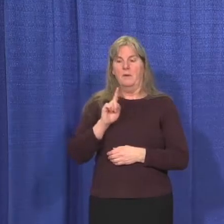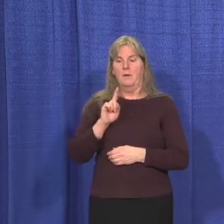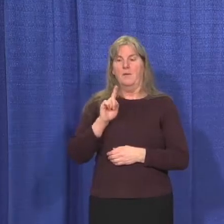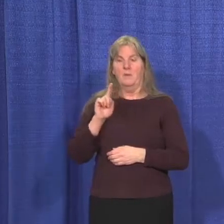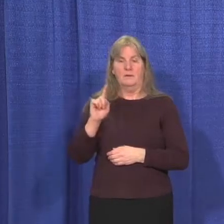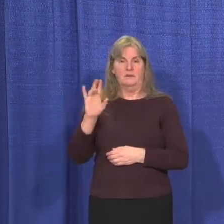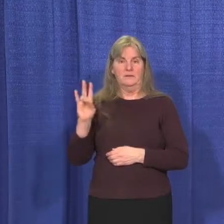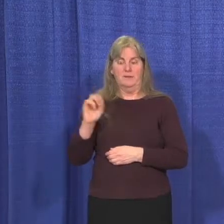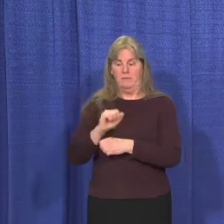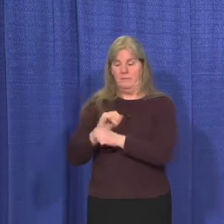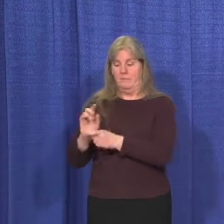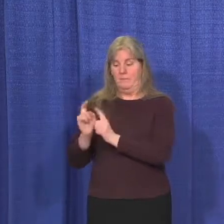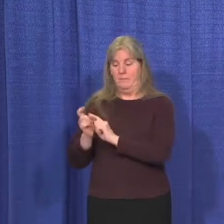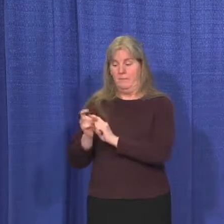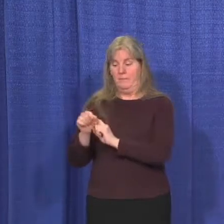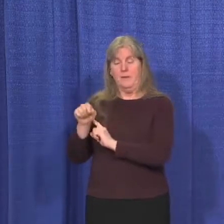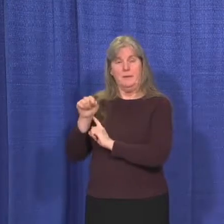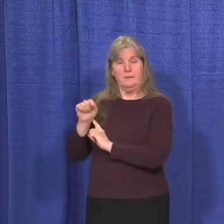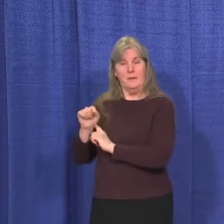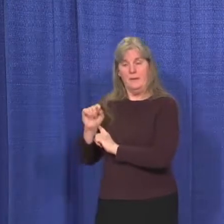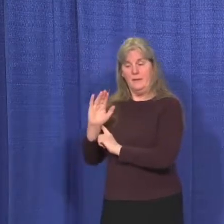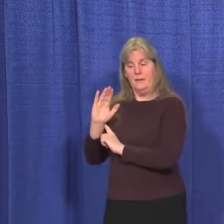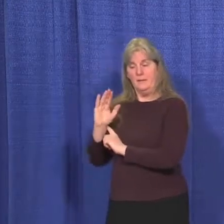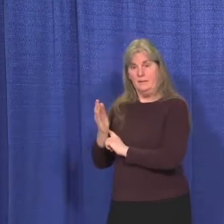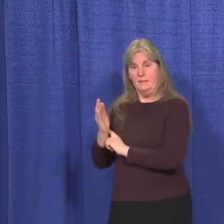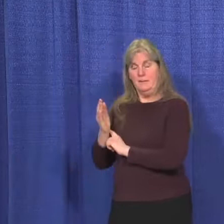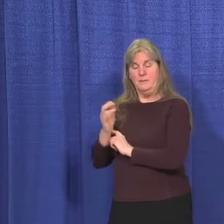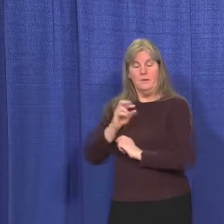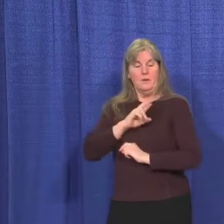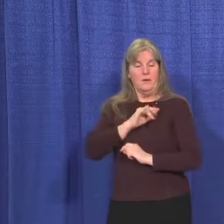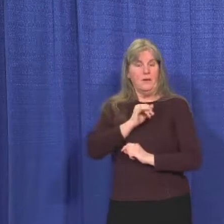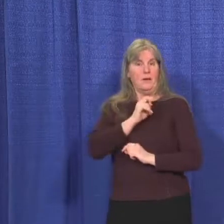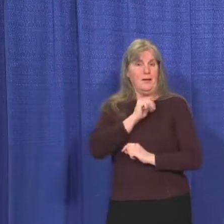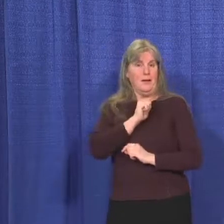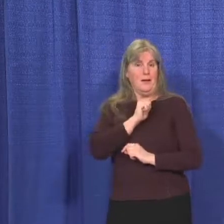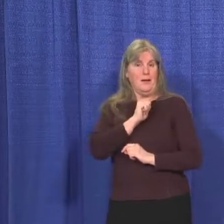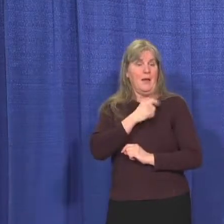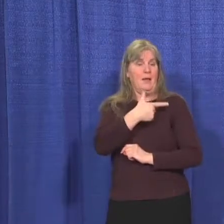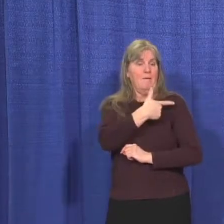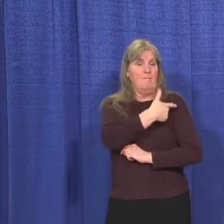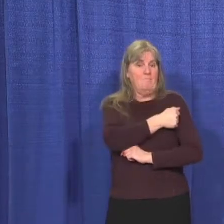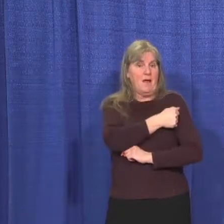variant is that it appears the mRNA vaccines are a good match